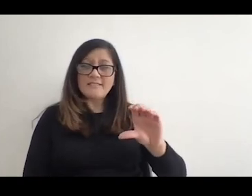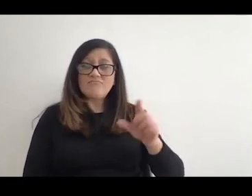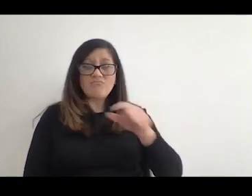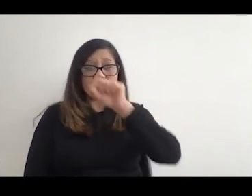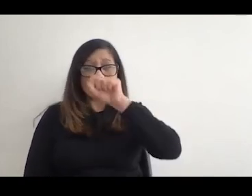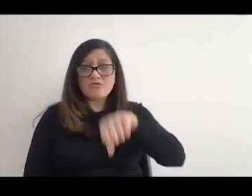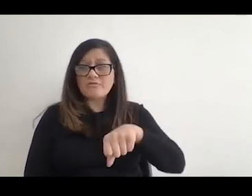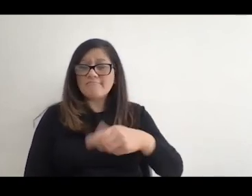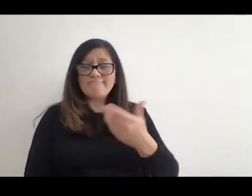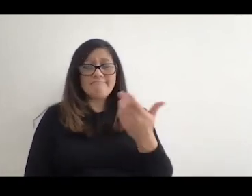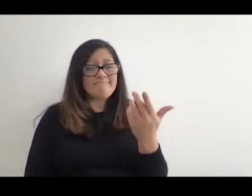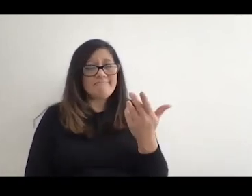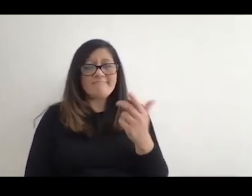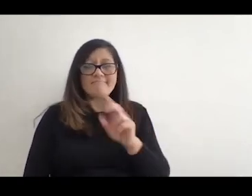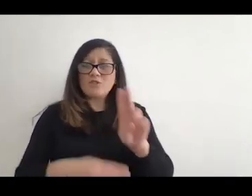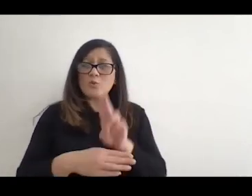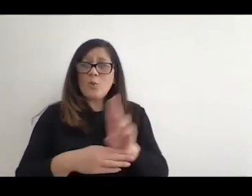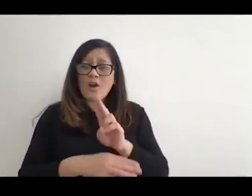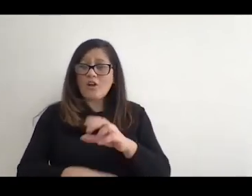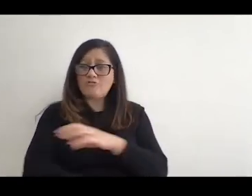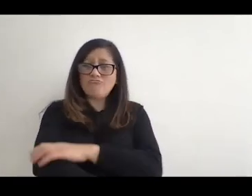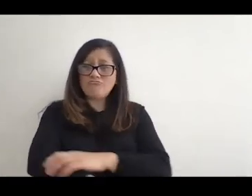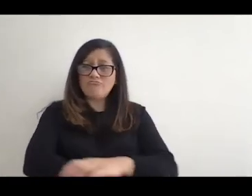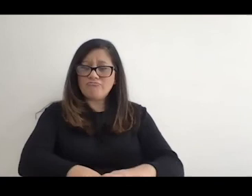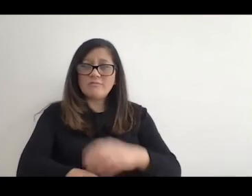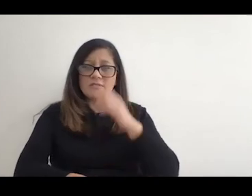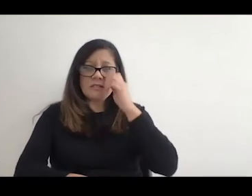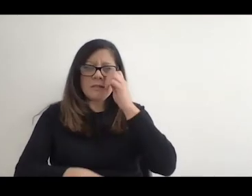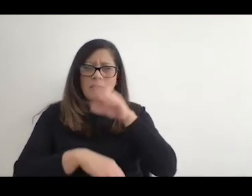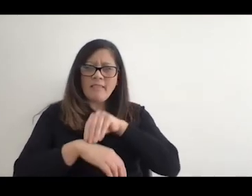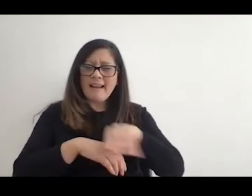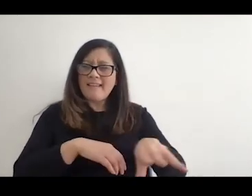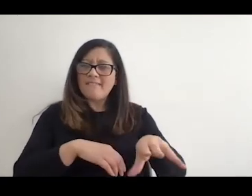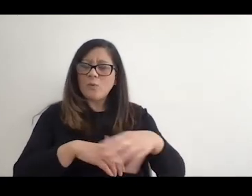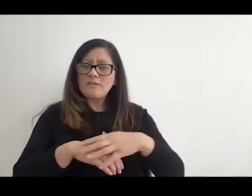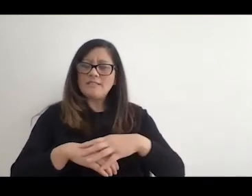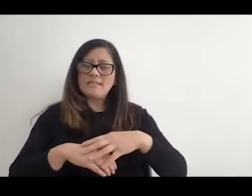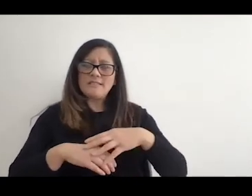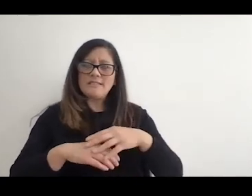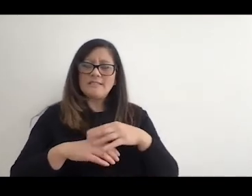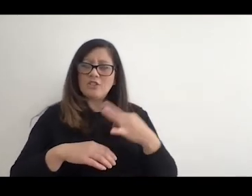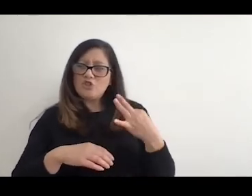and so she wears a prosthetic which impacts the type of blouses and shirts and dresses and everything